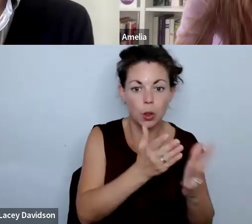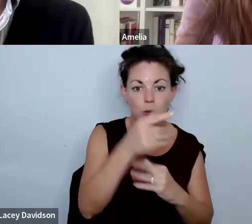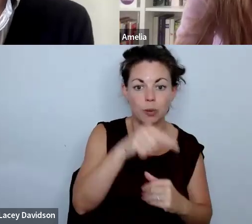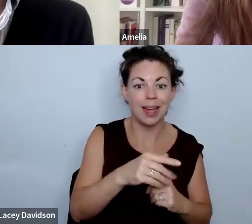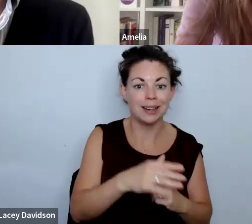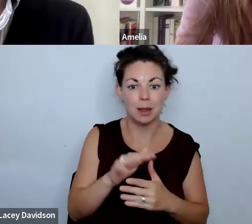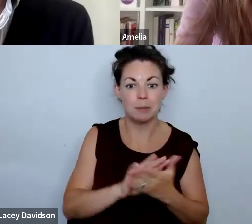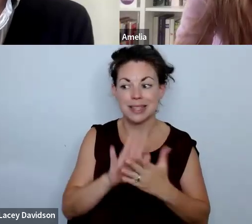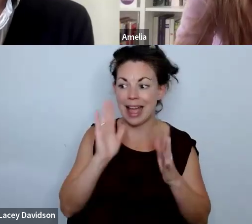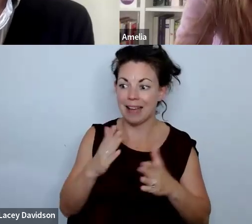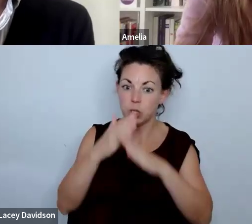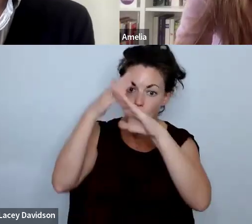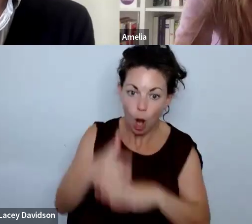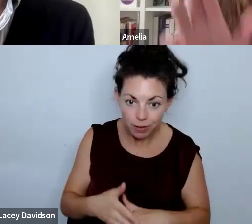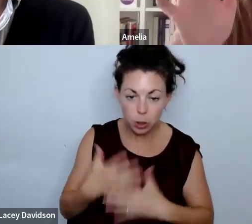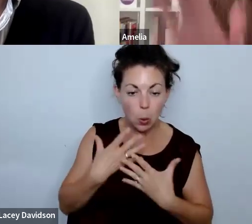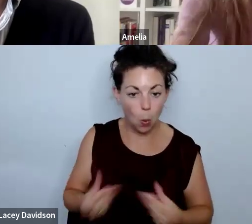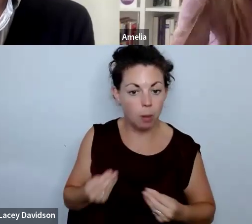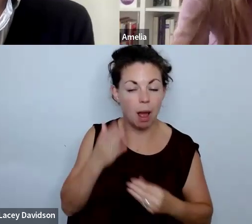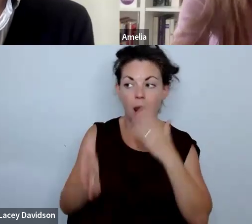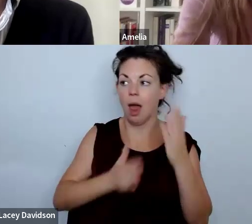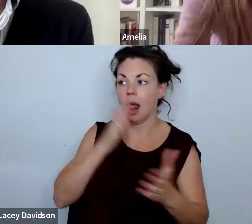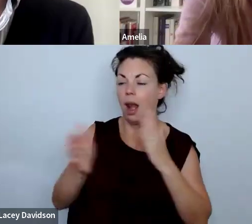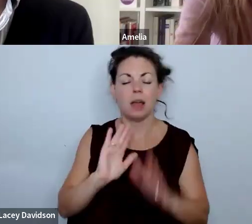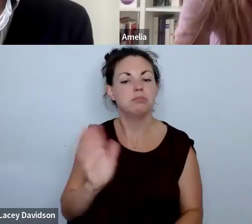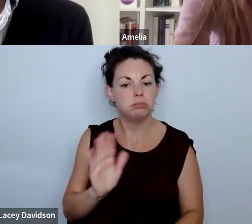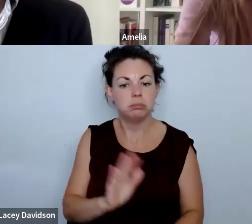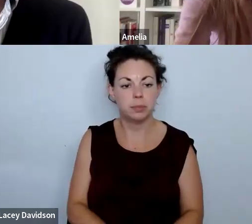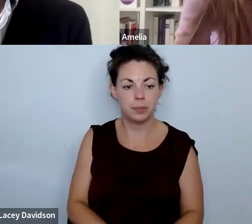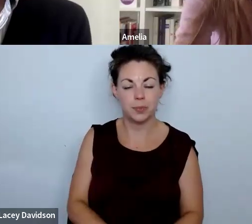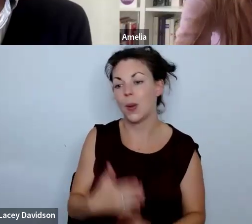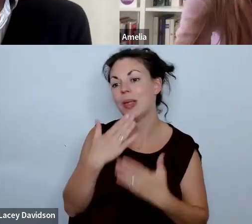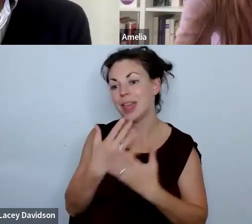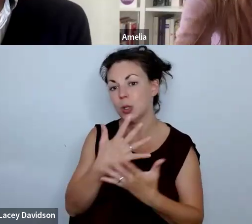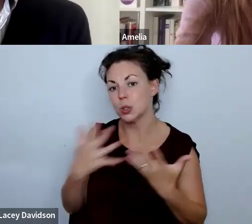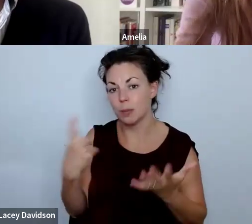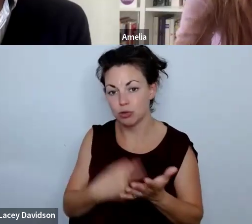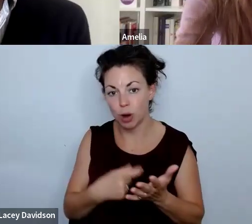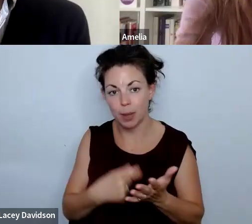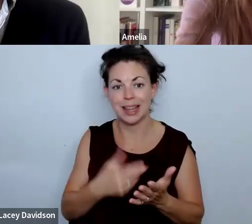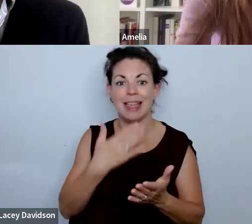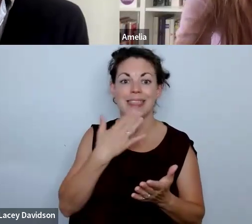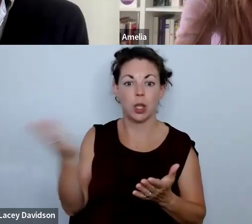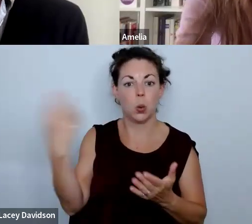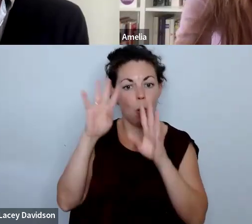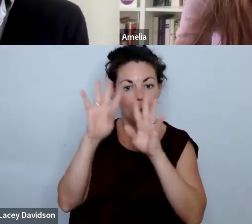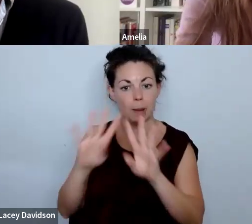questions on the call now. But what we will do is we will share the questions with our panelists afterwards and if they